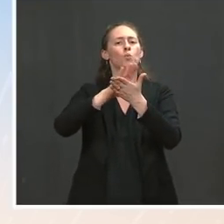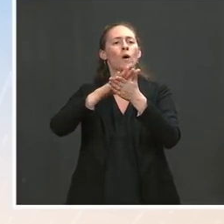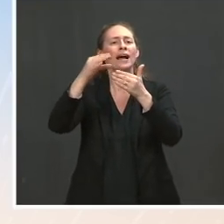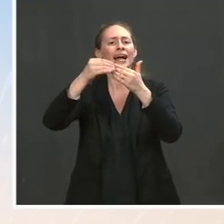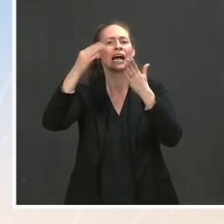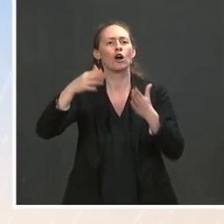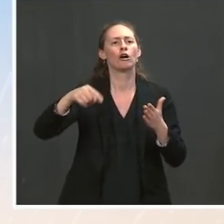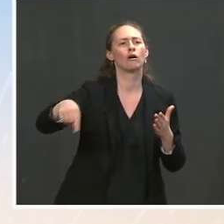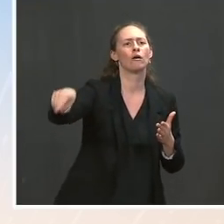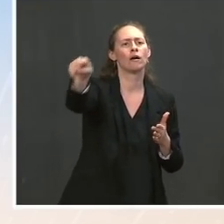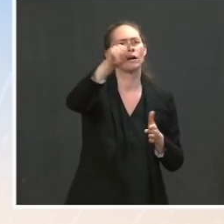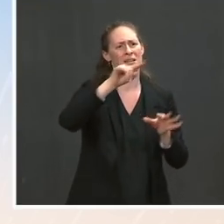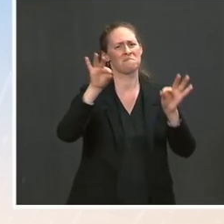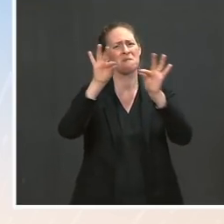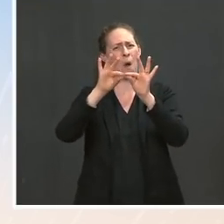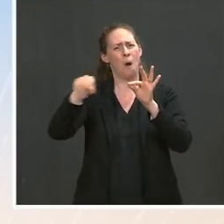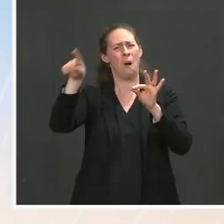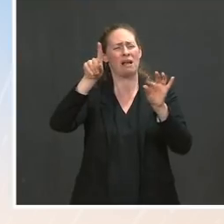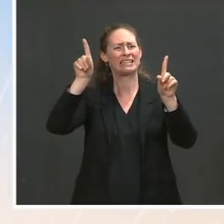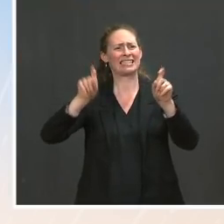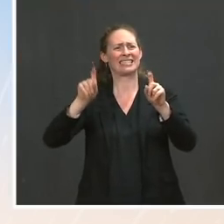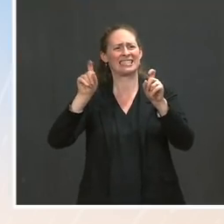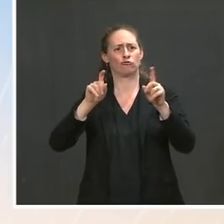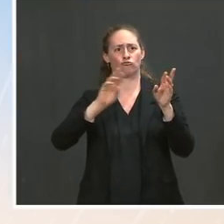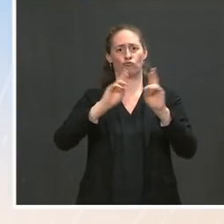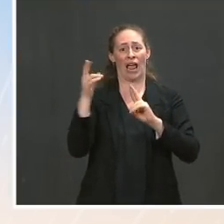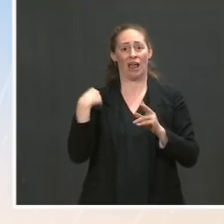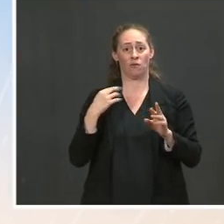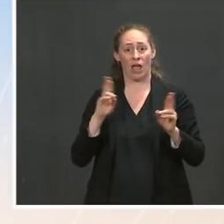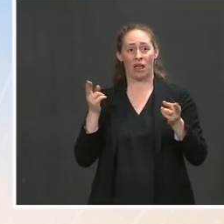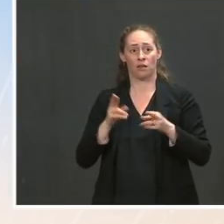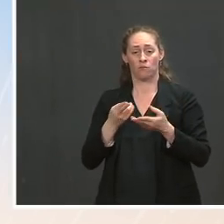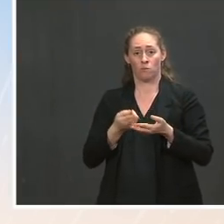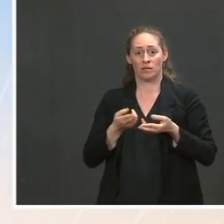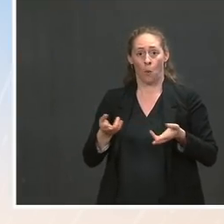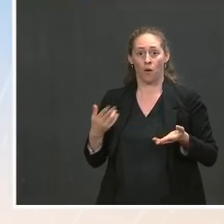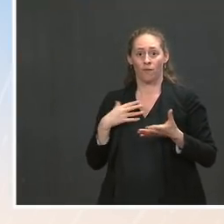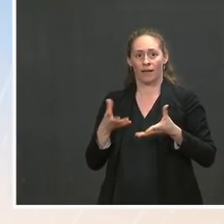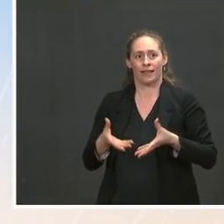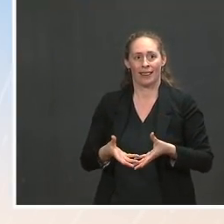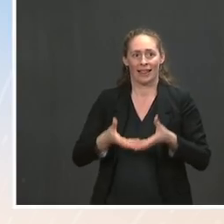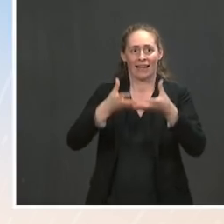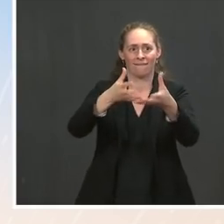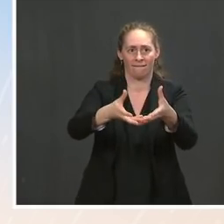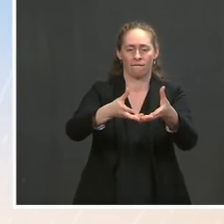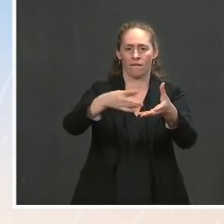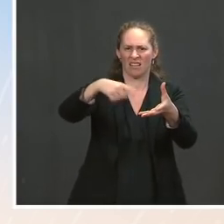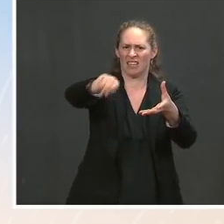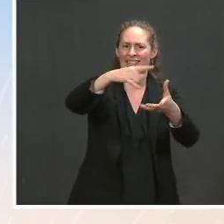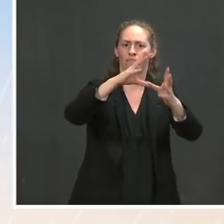that have been passed in the American Rescue Plan to help alleviate some of the costs. The Press: Okay. And one more, the NFL has announced